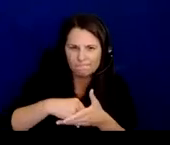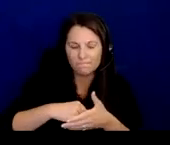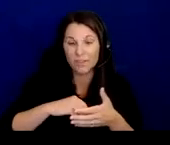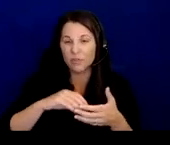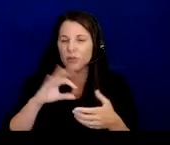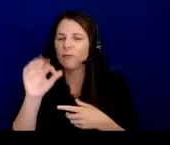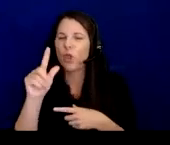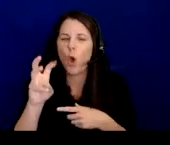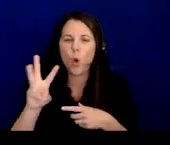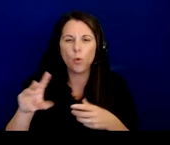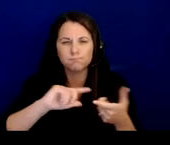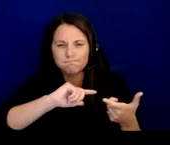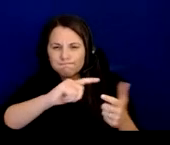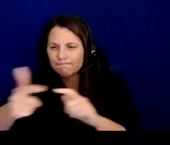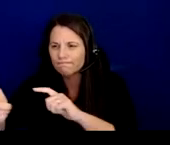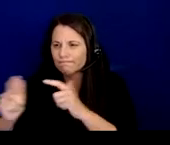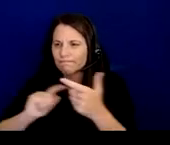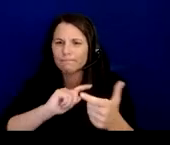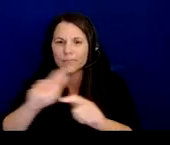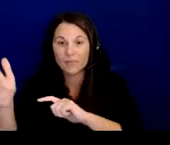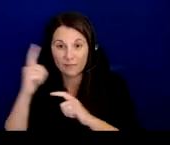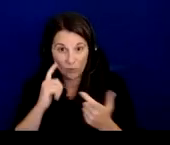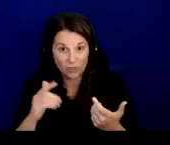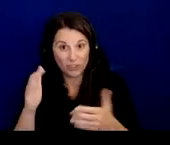Again, this type of community building